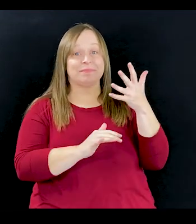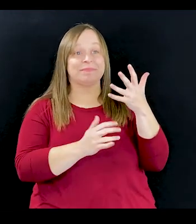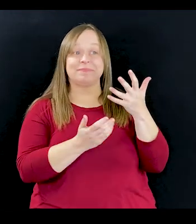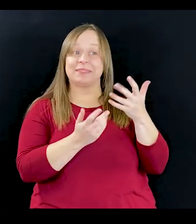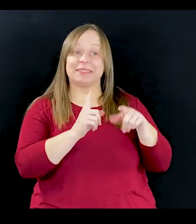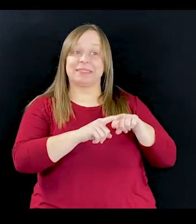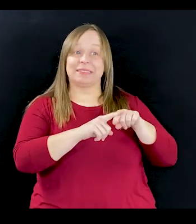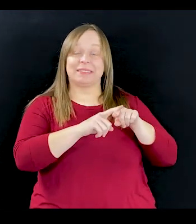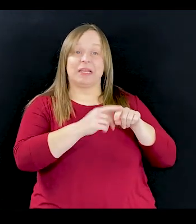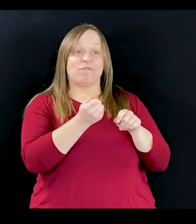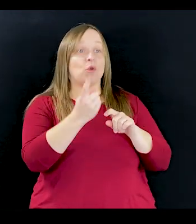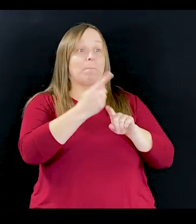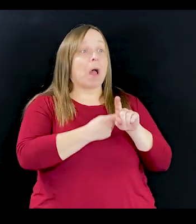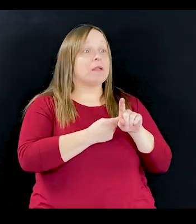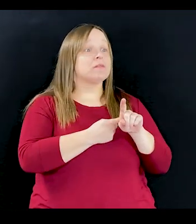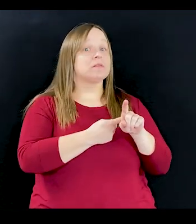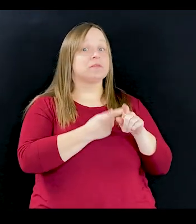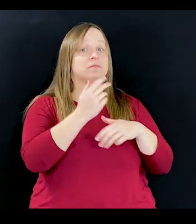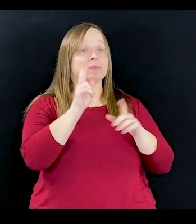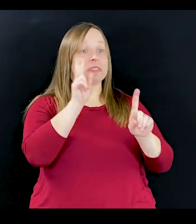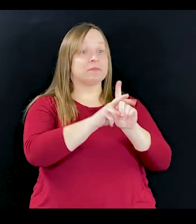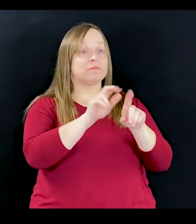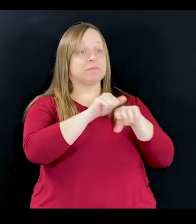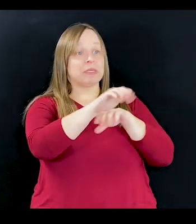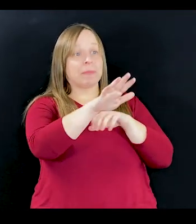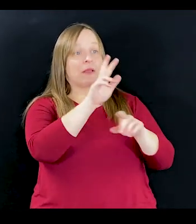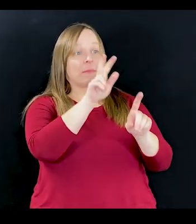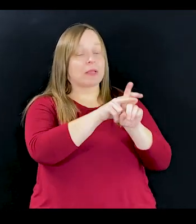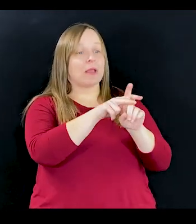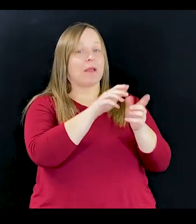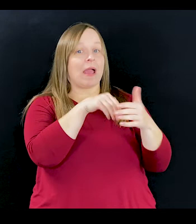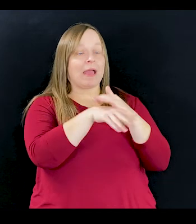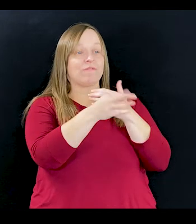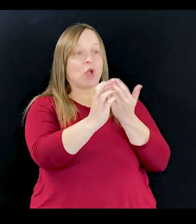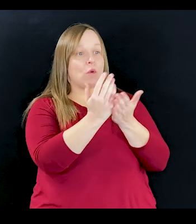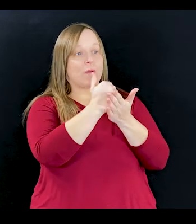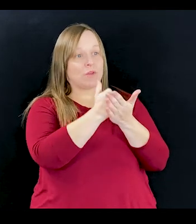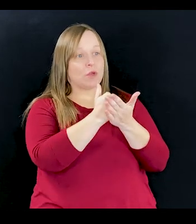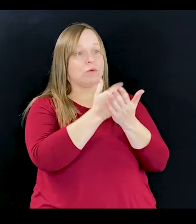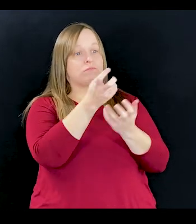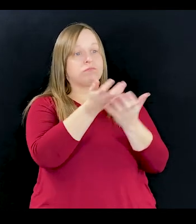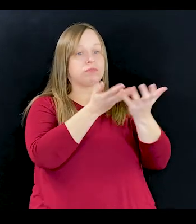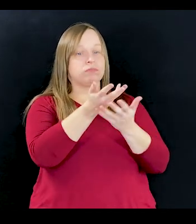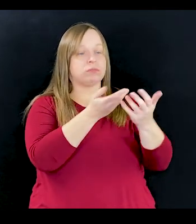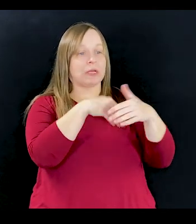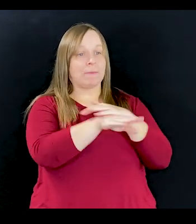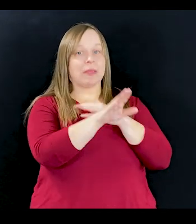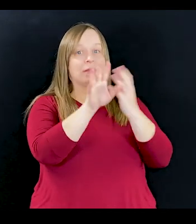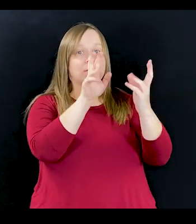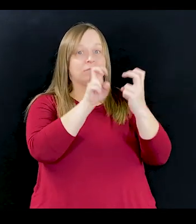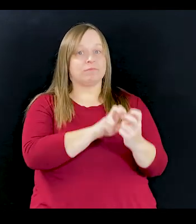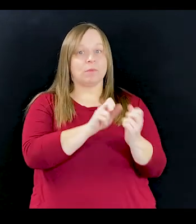So it can take a couple of months to be able to submit the application, have ACCES-VR review it, and then have you come in to meet with your